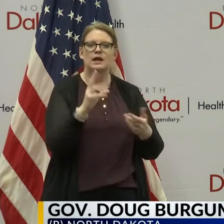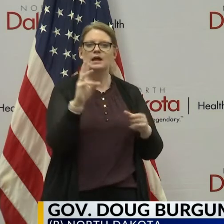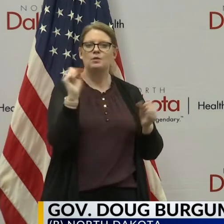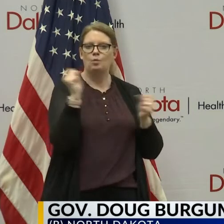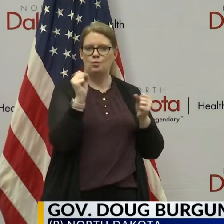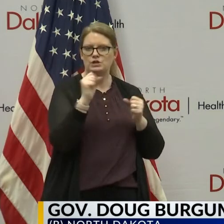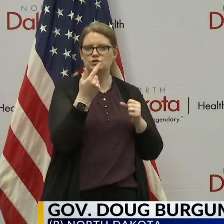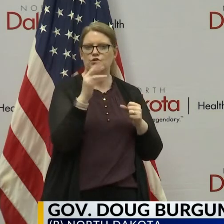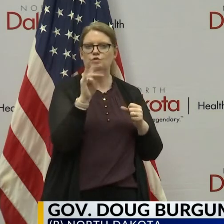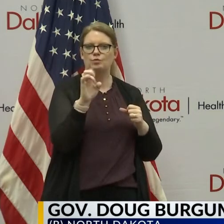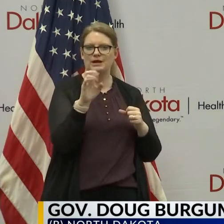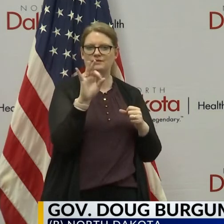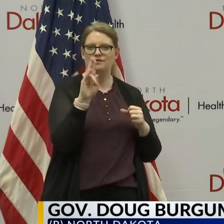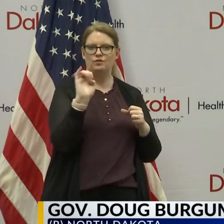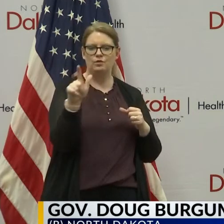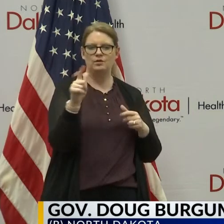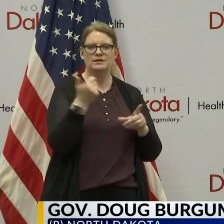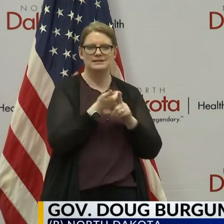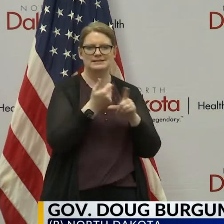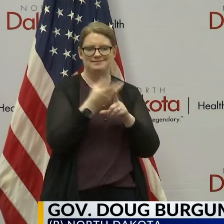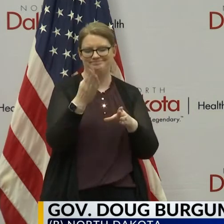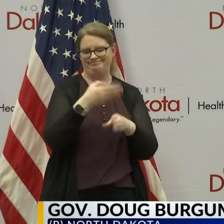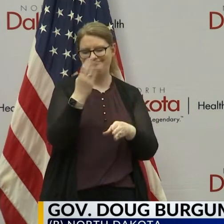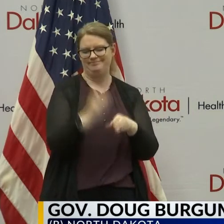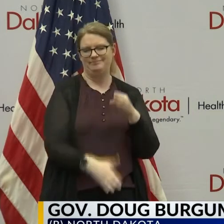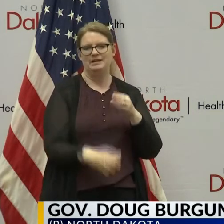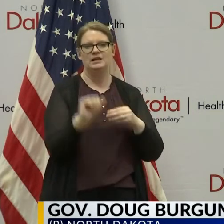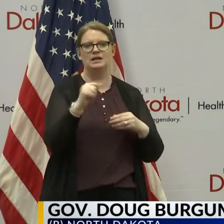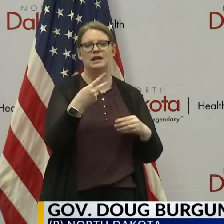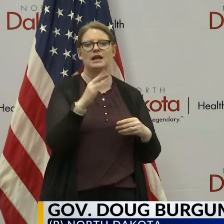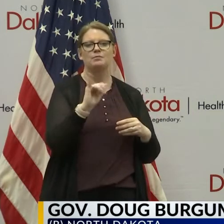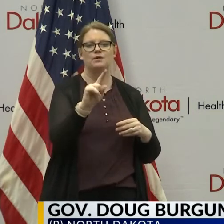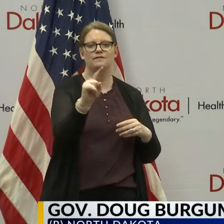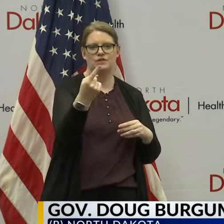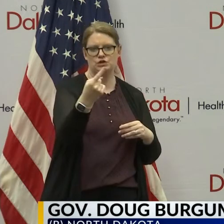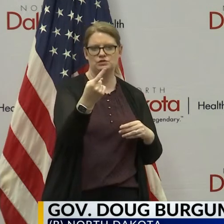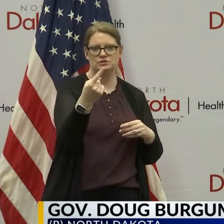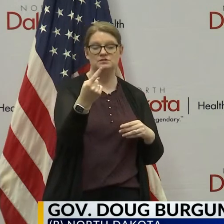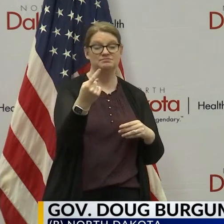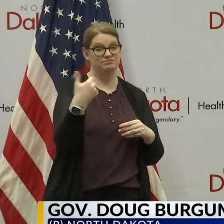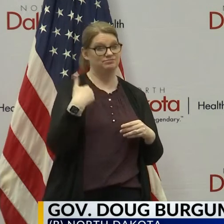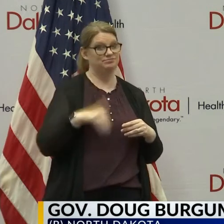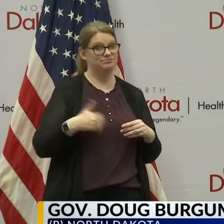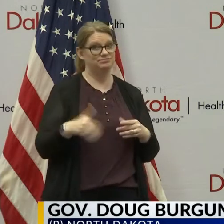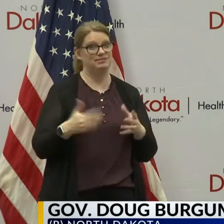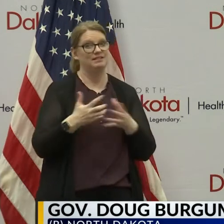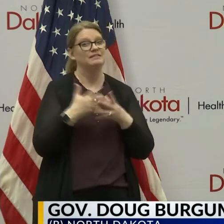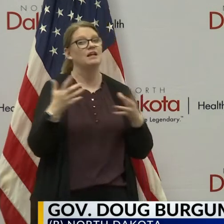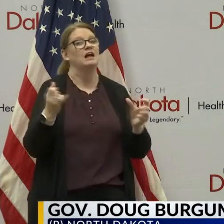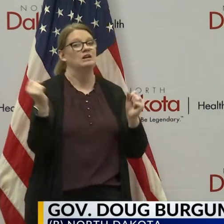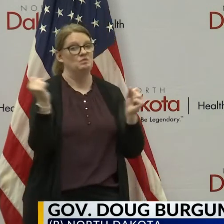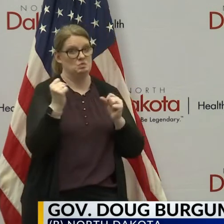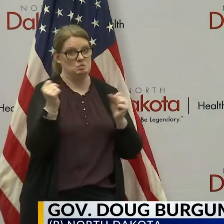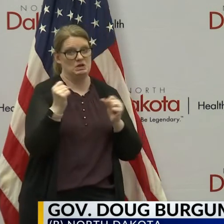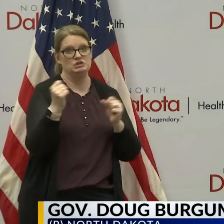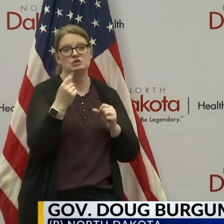CONSUMPTION HAS BEEN DOWN AND WINTER GRADE FUEL CUSTOMARILY